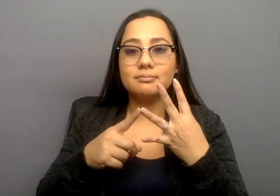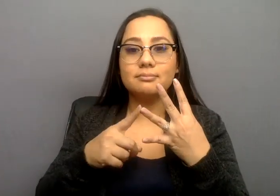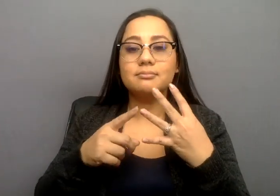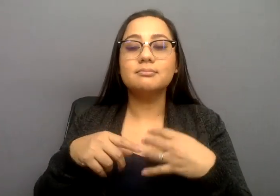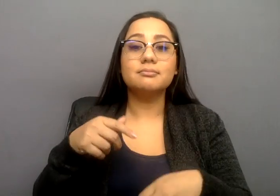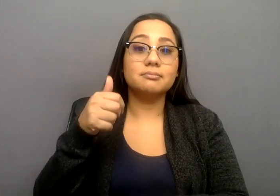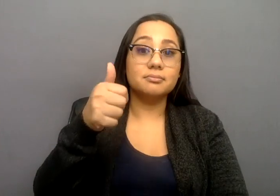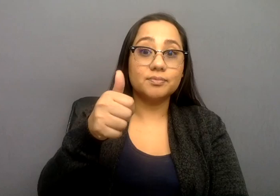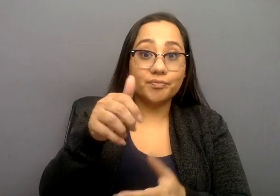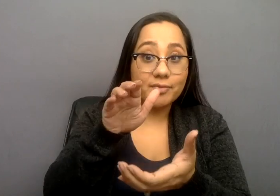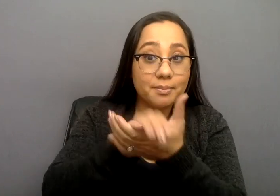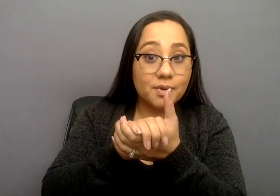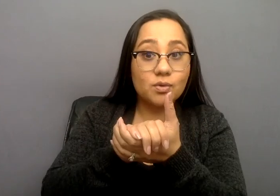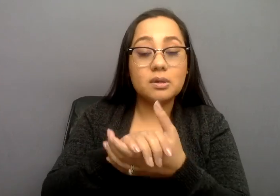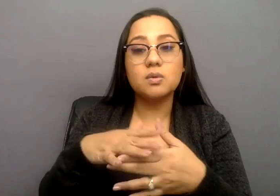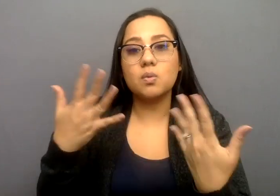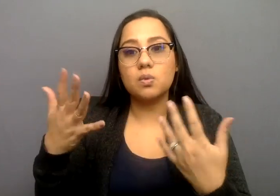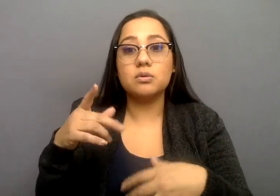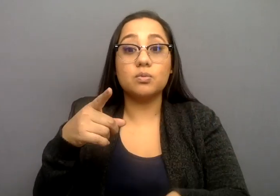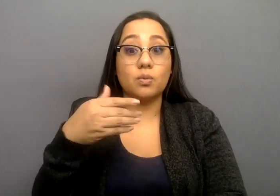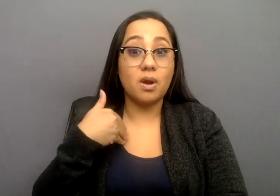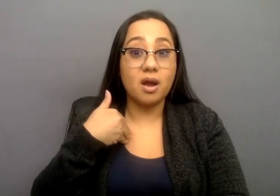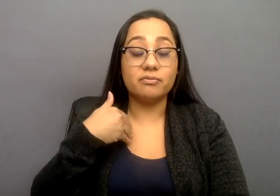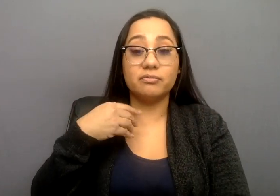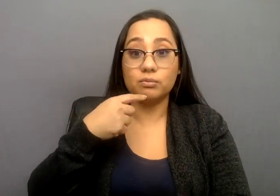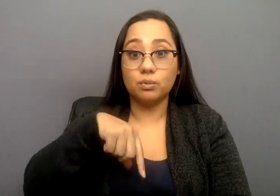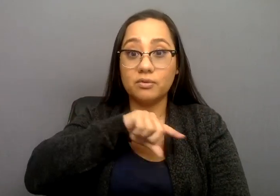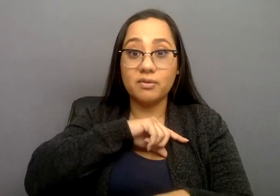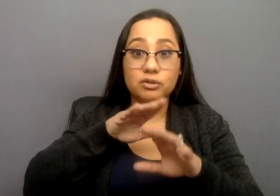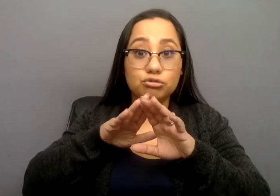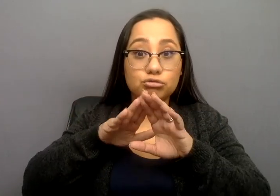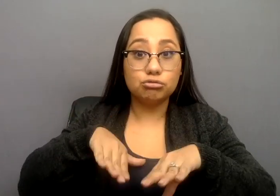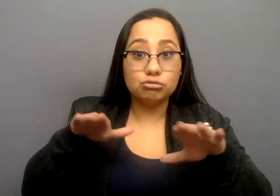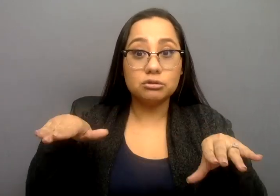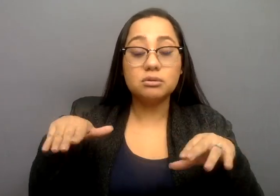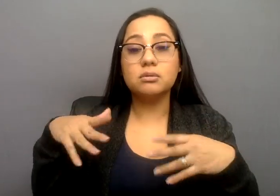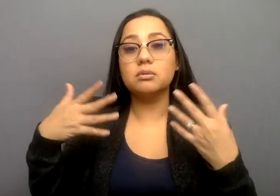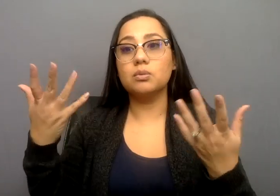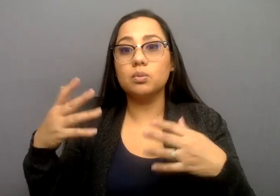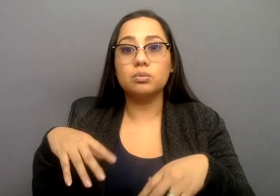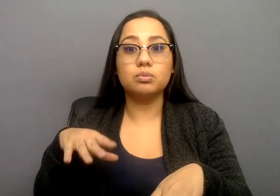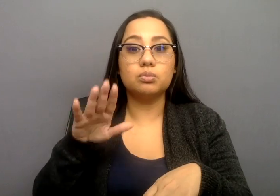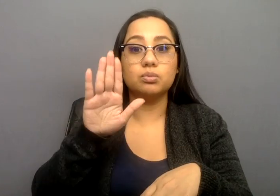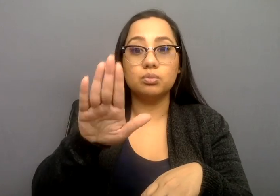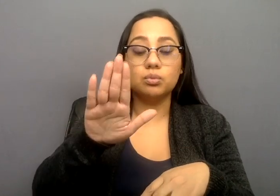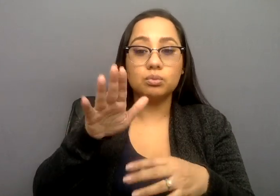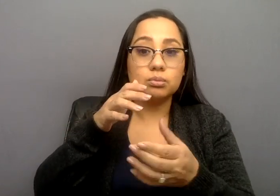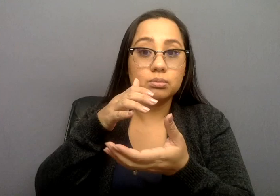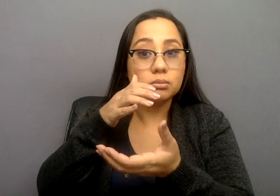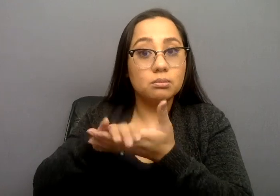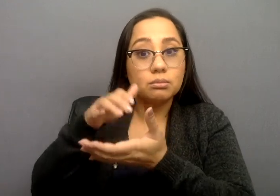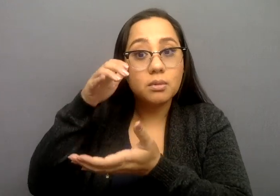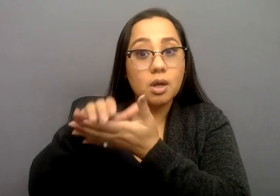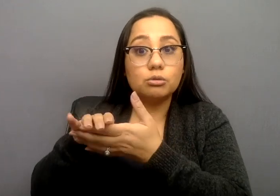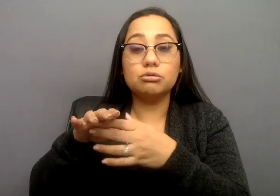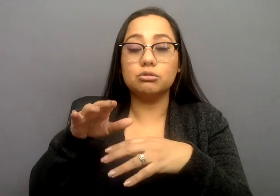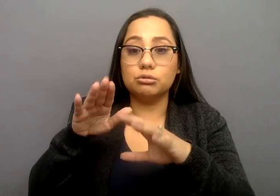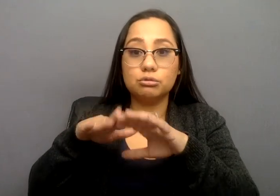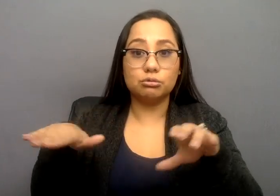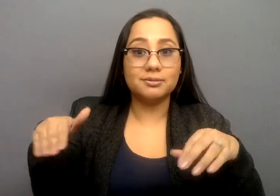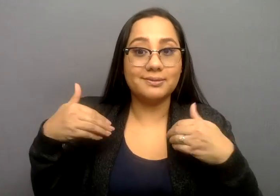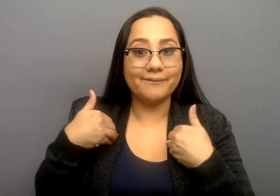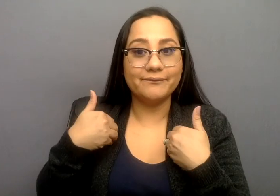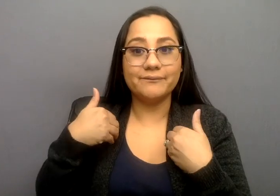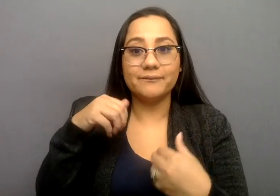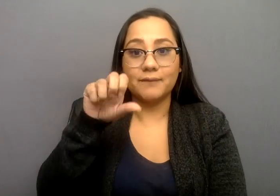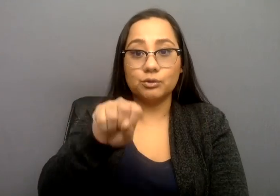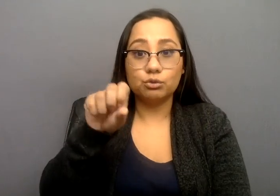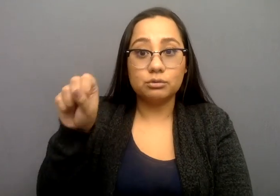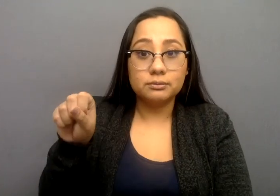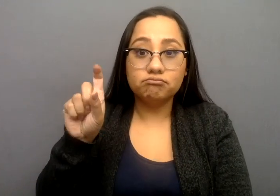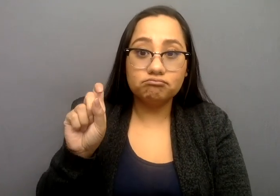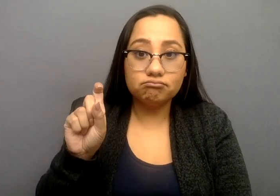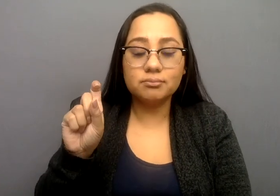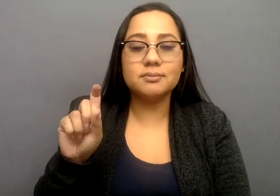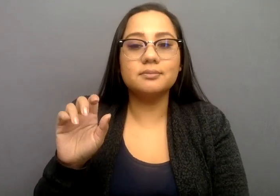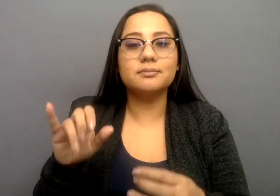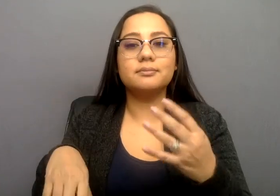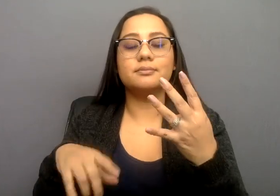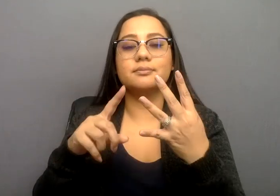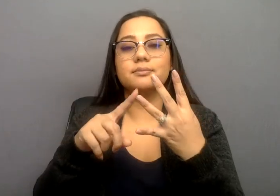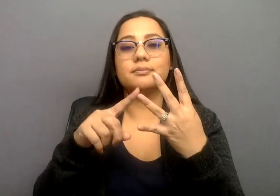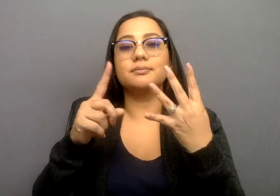3) If you are married or if you have qualifying children, your spouse and your children have a valid Social Security Number.